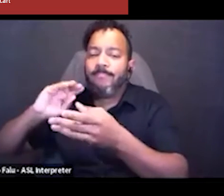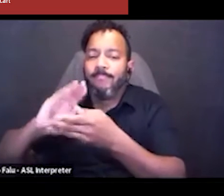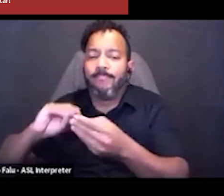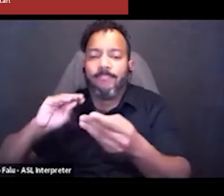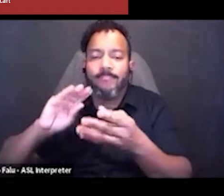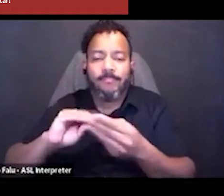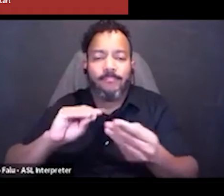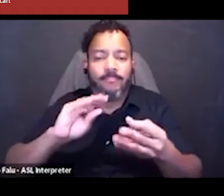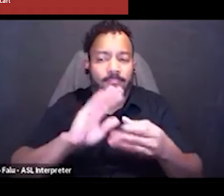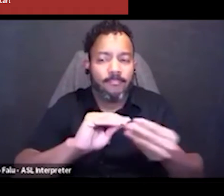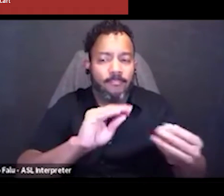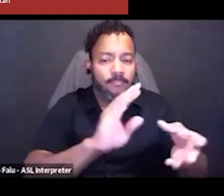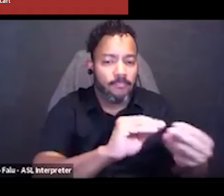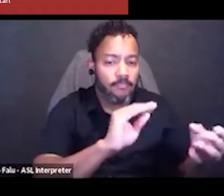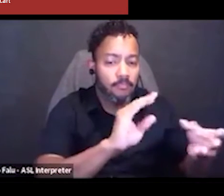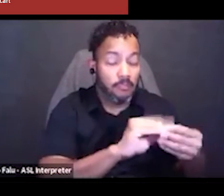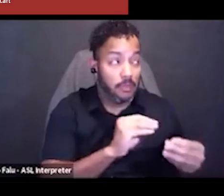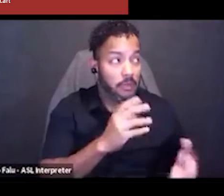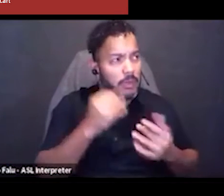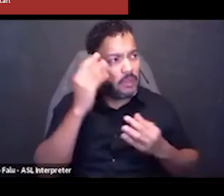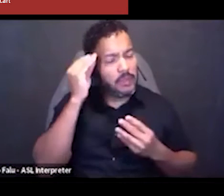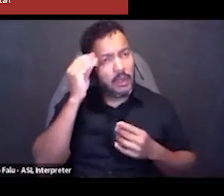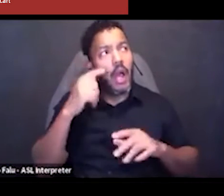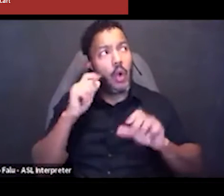But should I need to do more, I could.